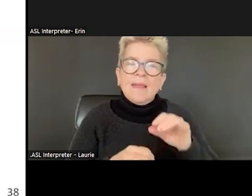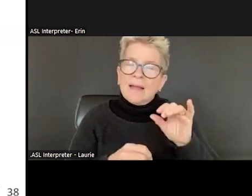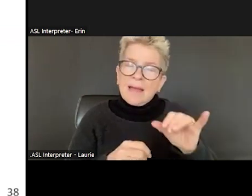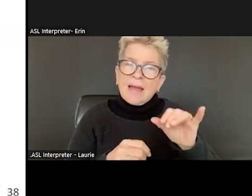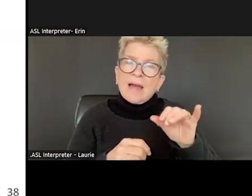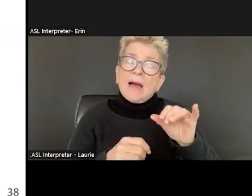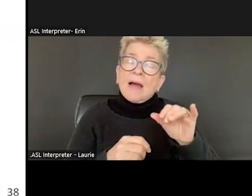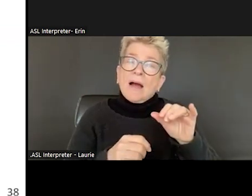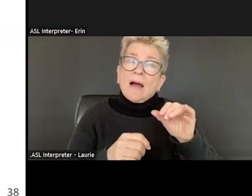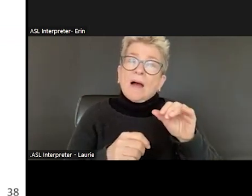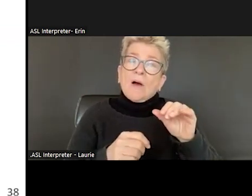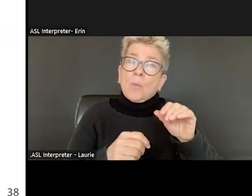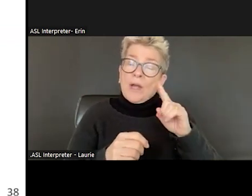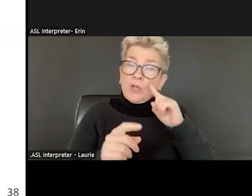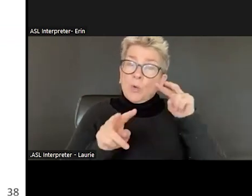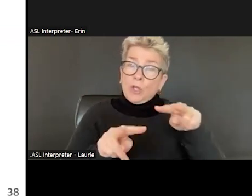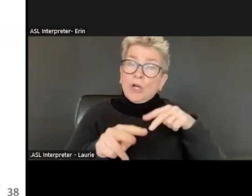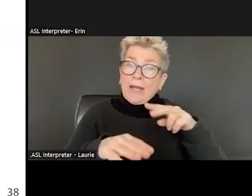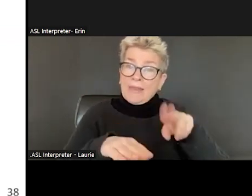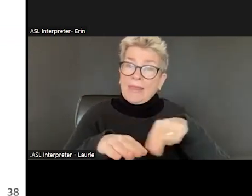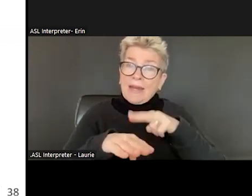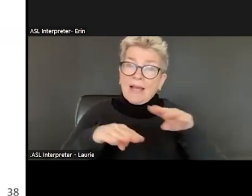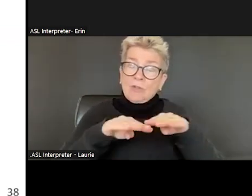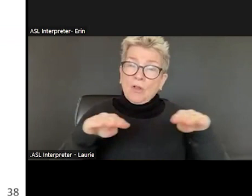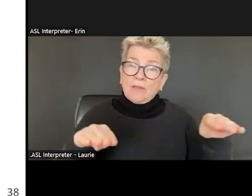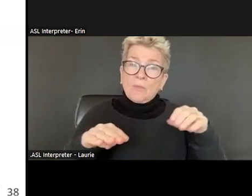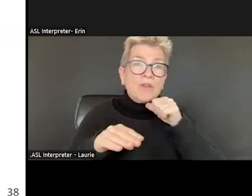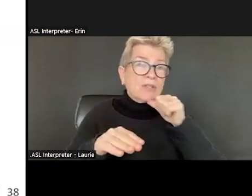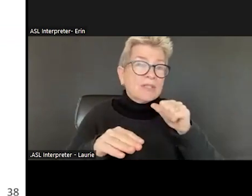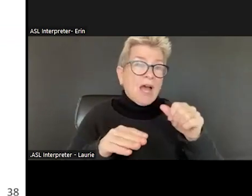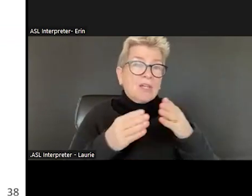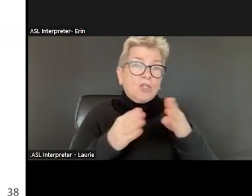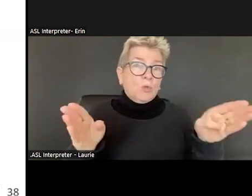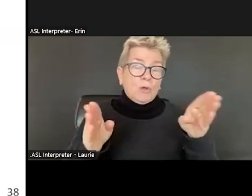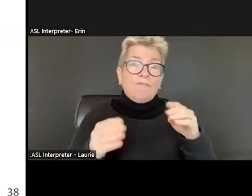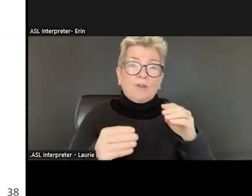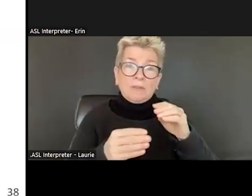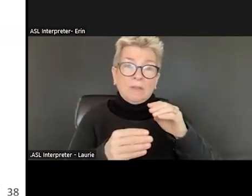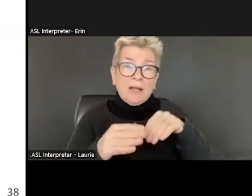is not universal access, so when there is not a standalone personal finance